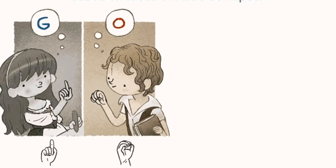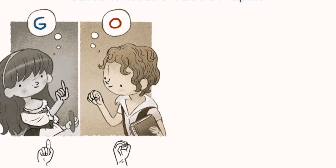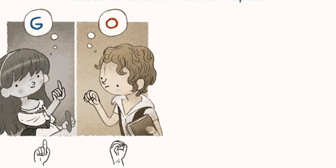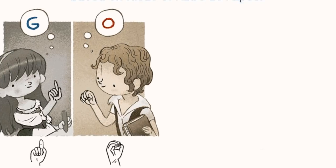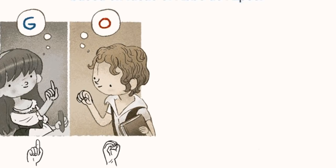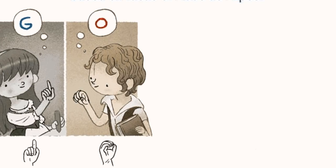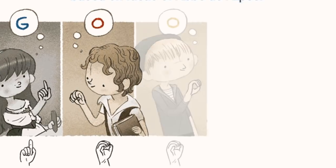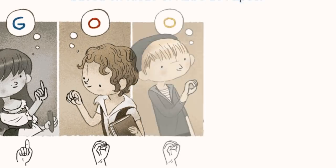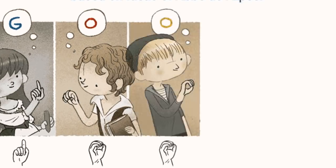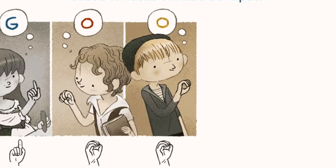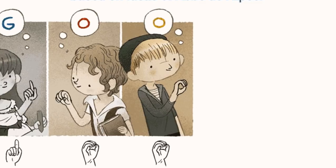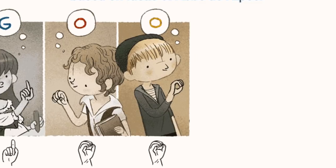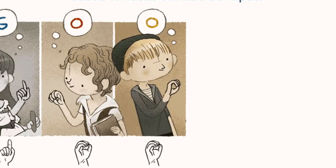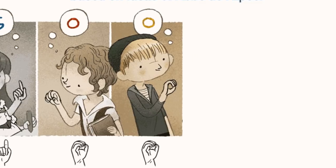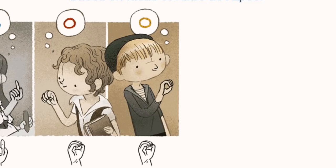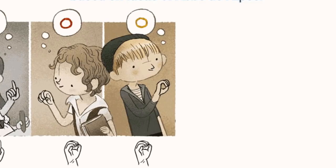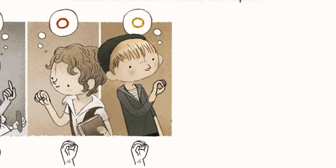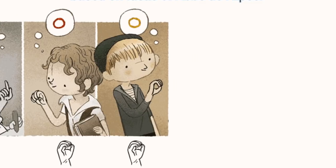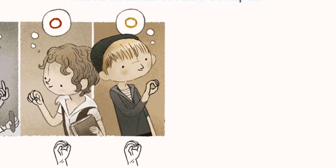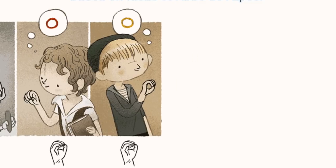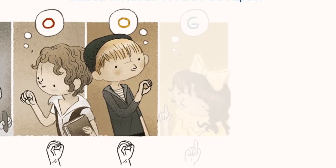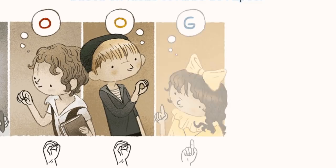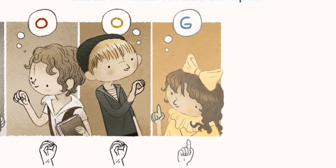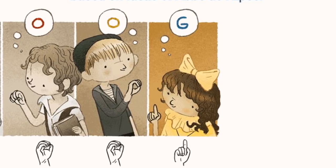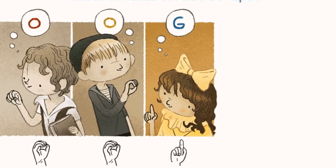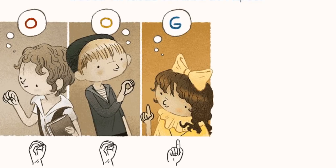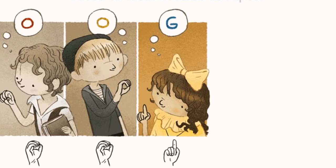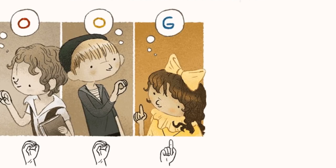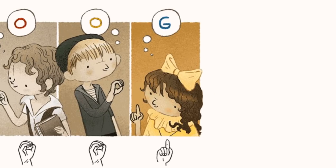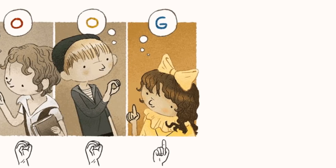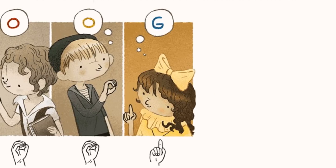based on ideas of Abbé de l'Épée.